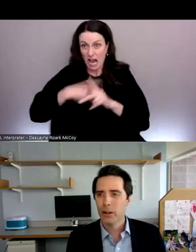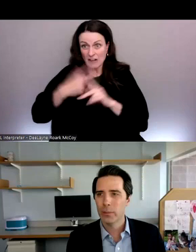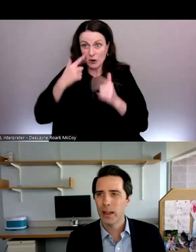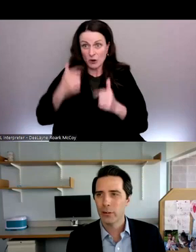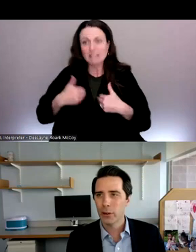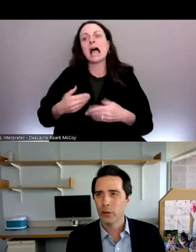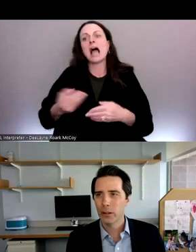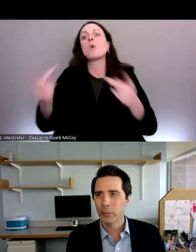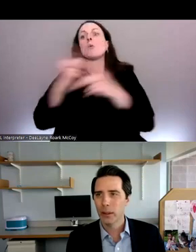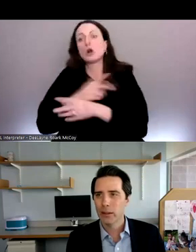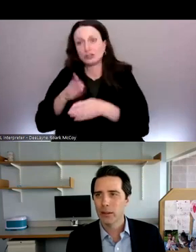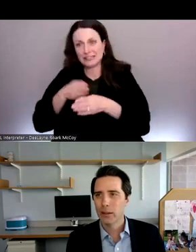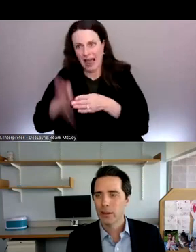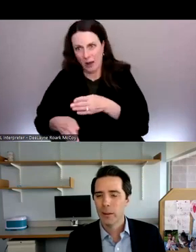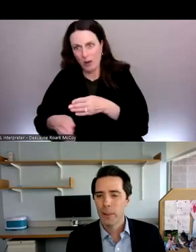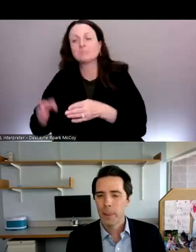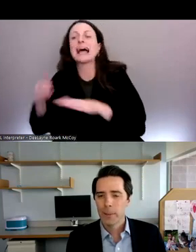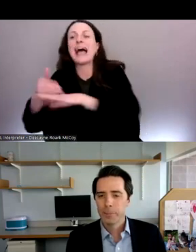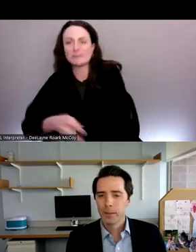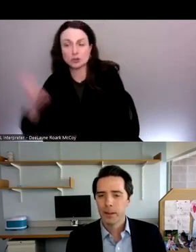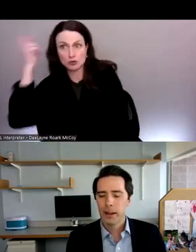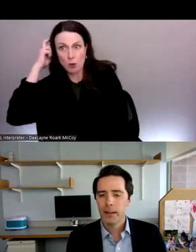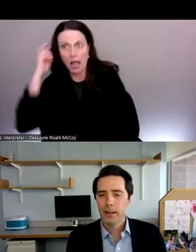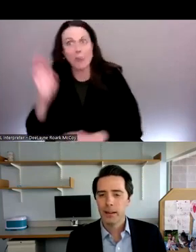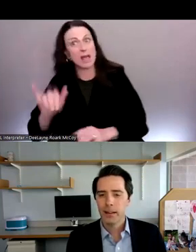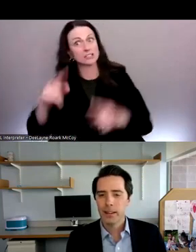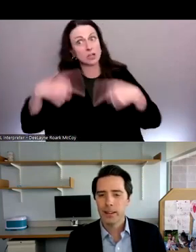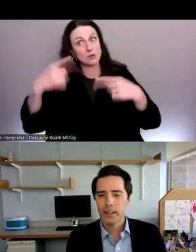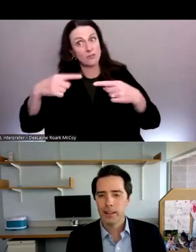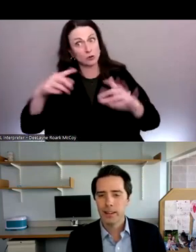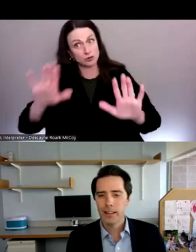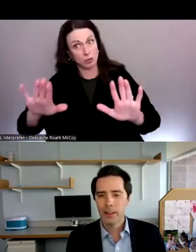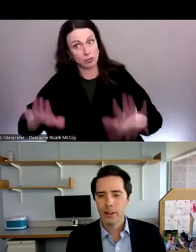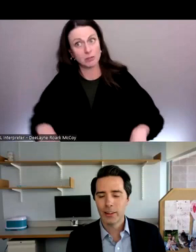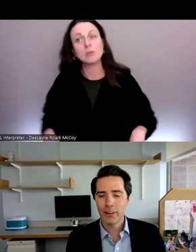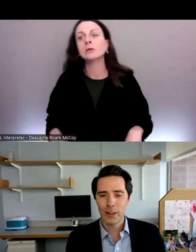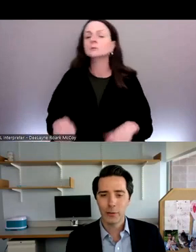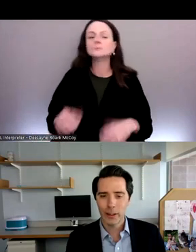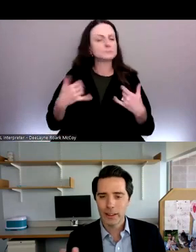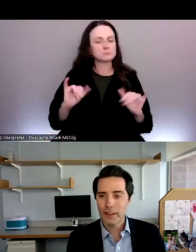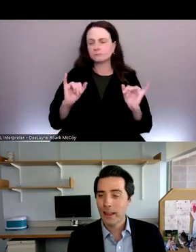outcomes after Cochlear implants